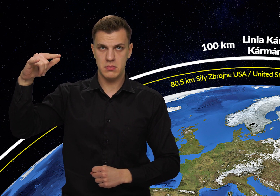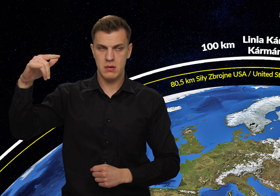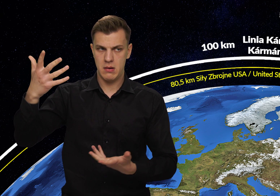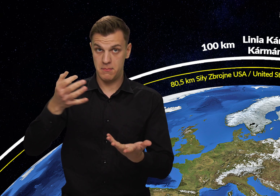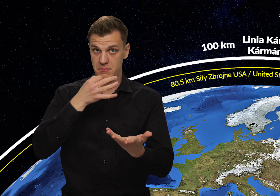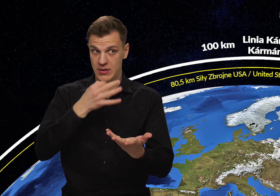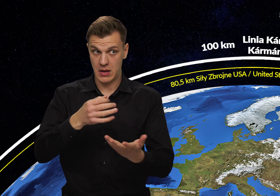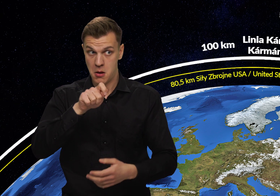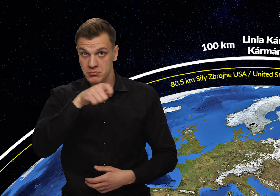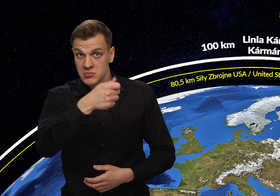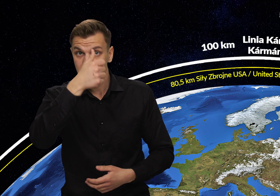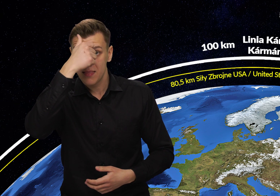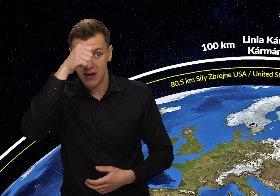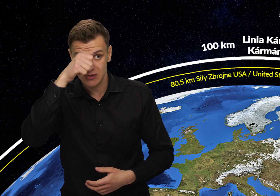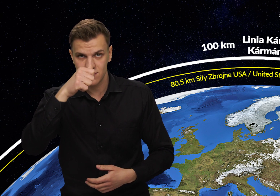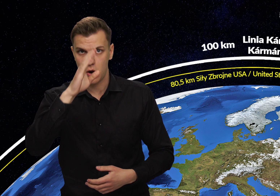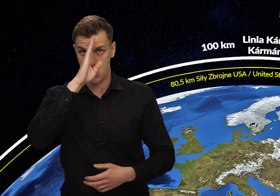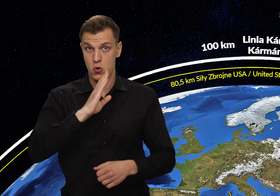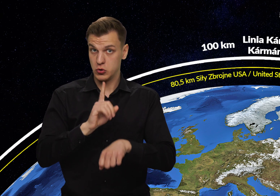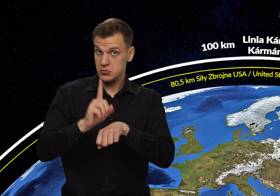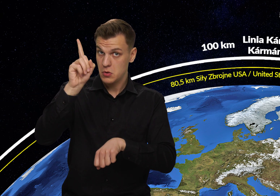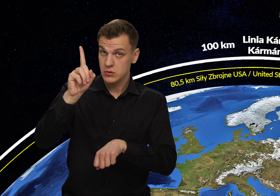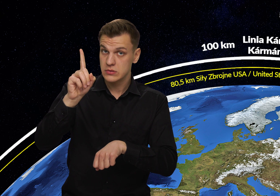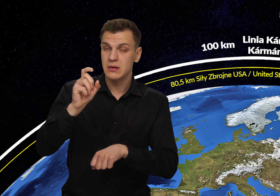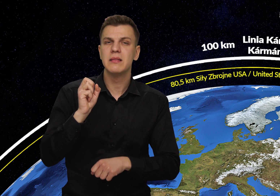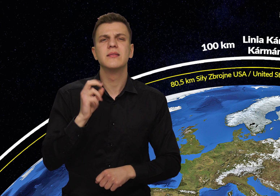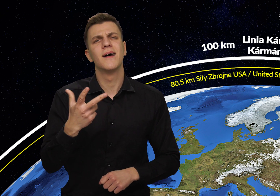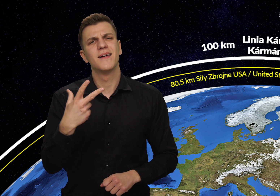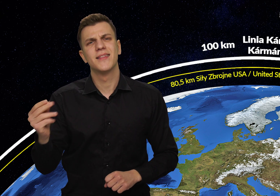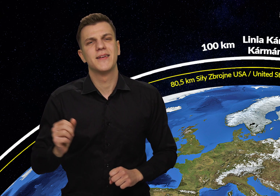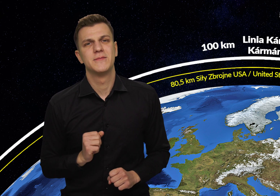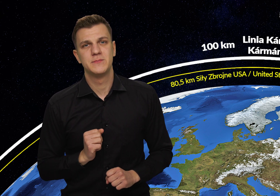Does that mean they were in space or not?